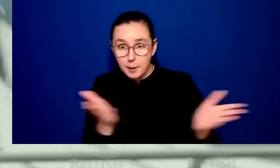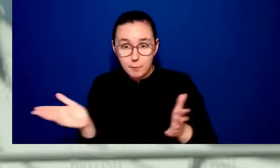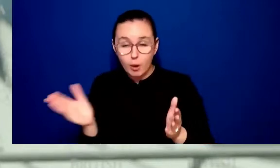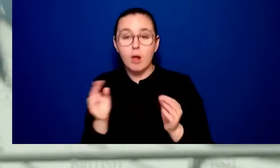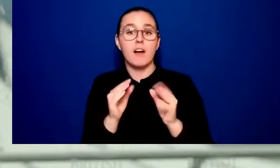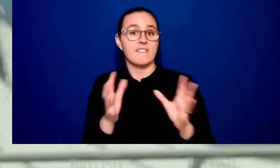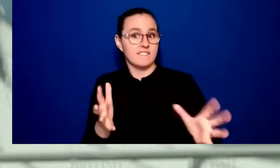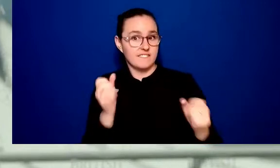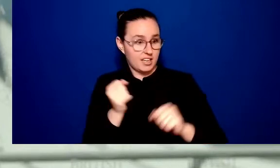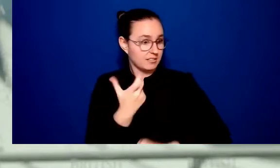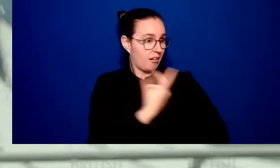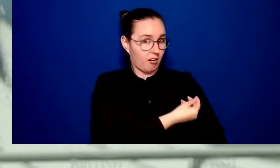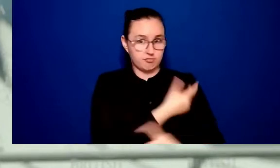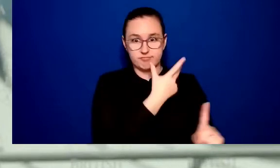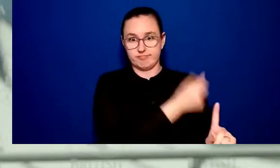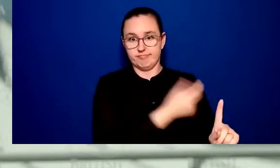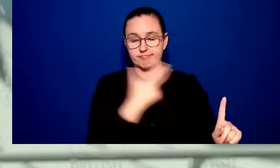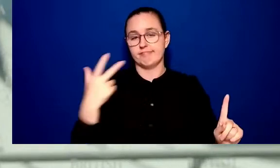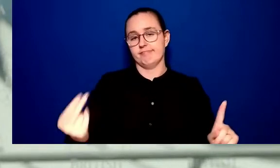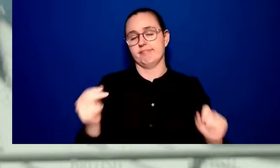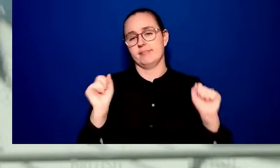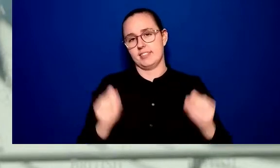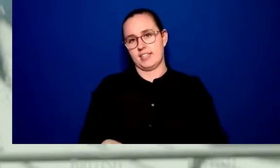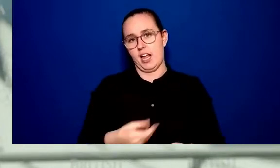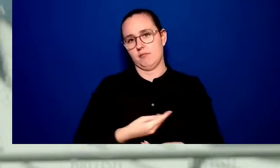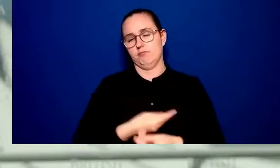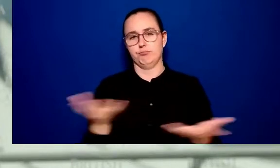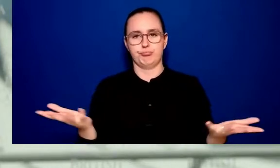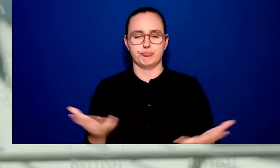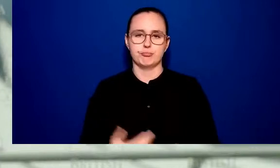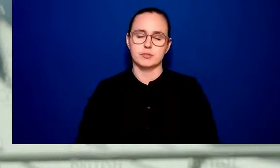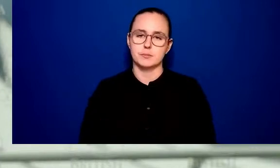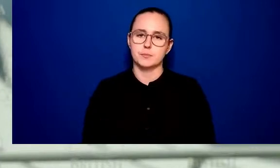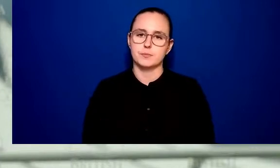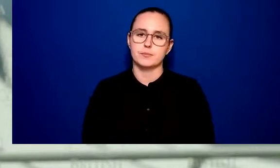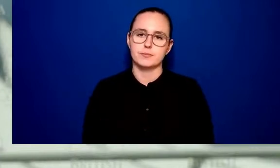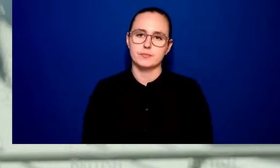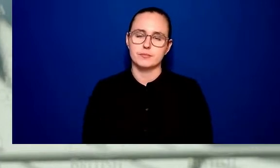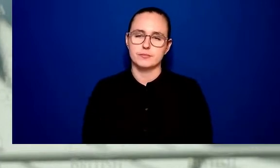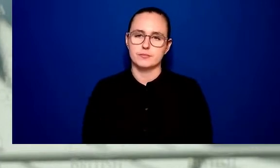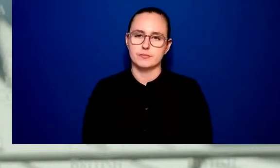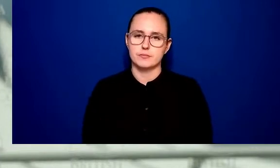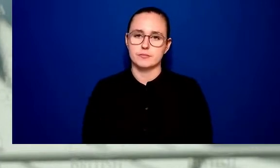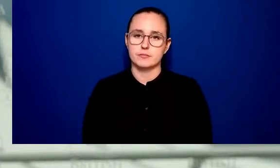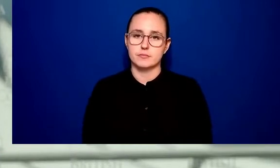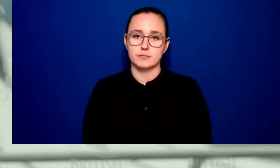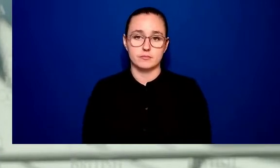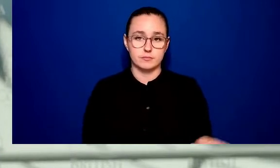you ever follow up? Sure,